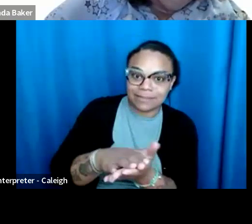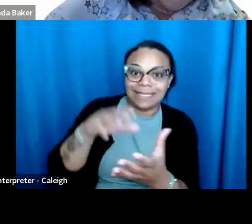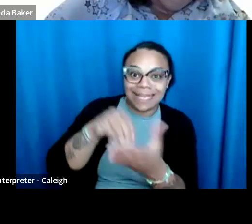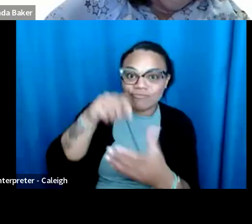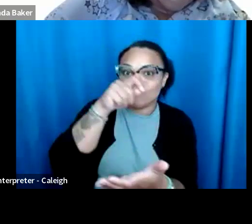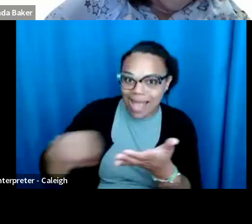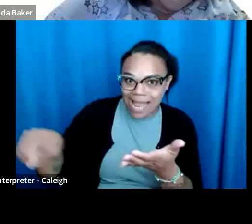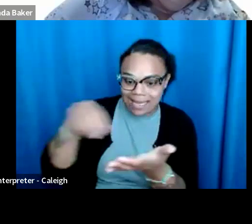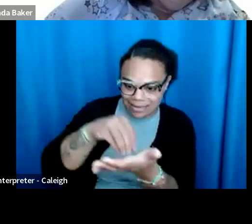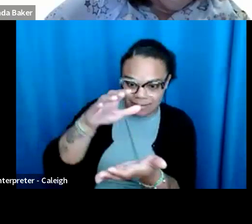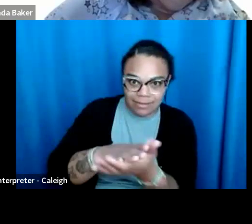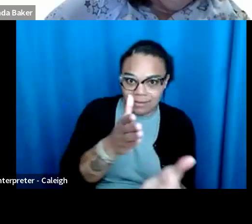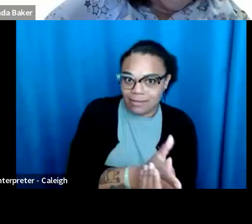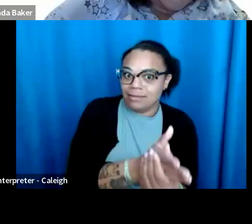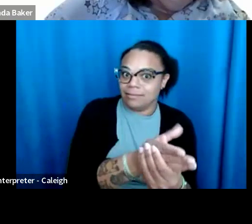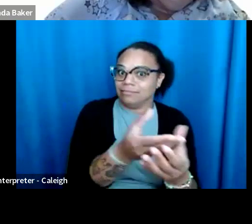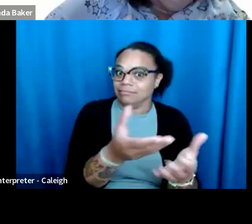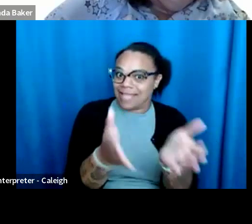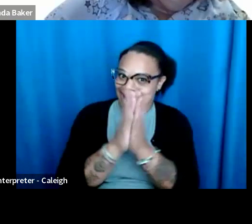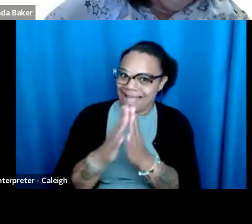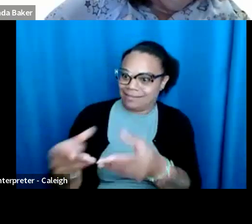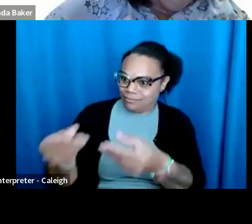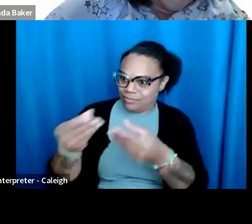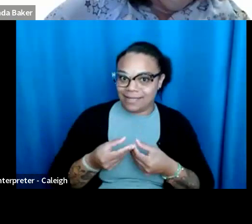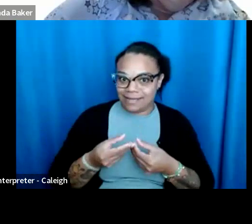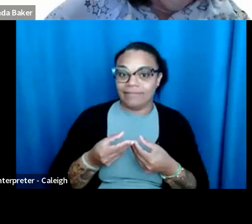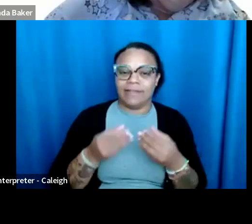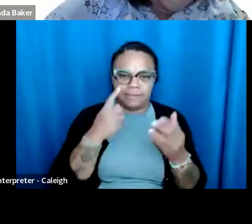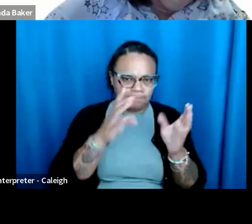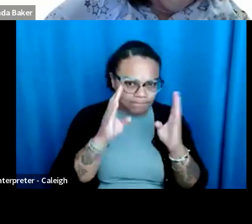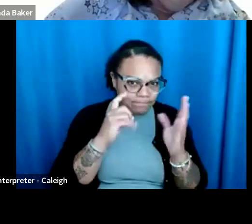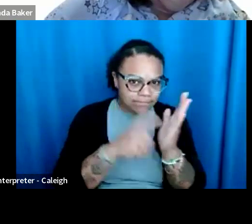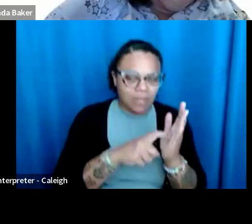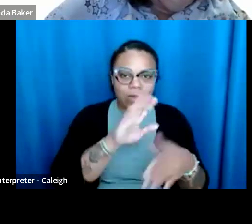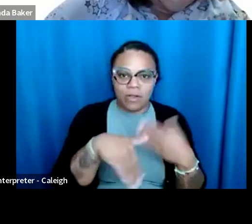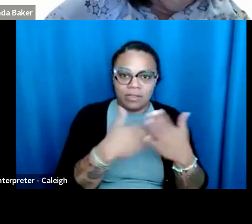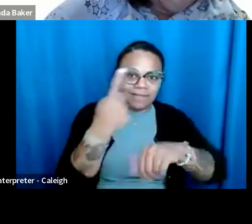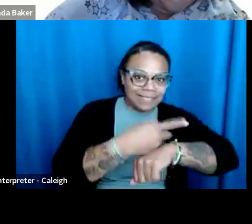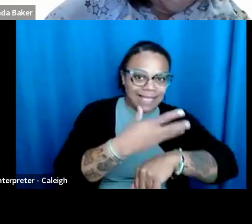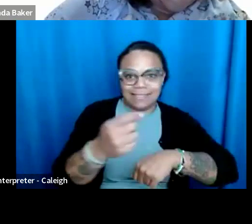And the dates and times of all of the things that happen, whether it's emails, meetings, et cetera.